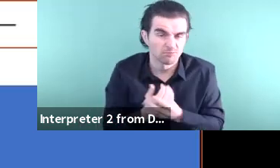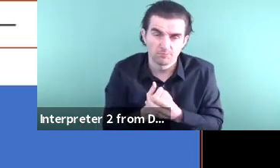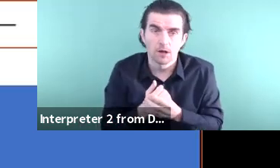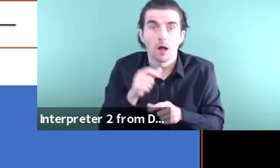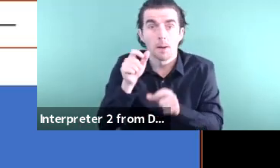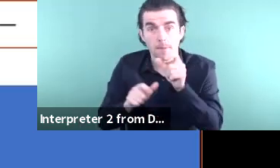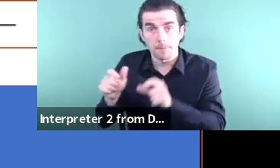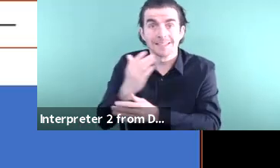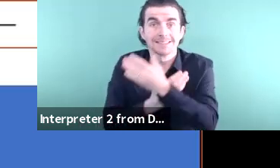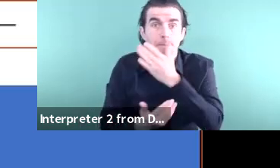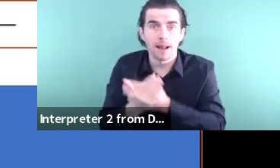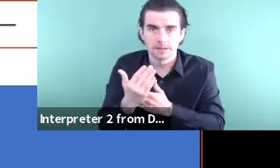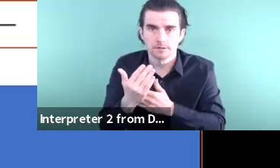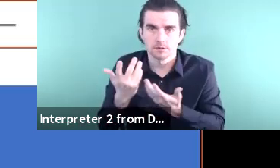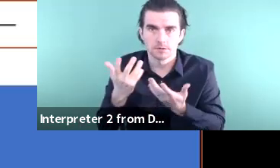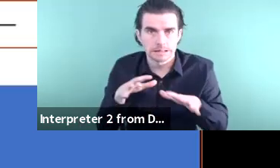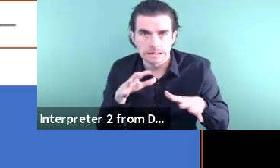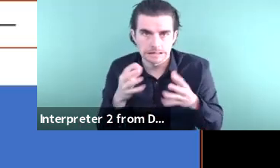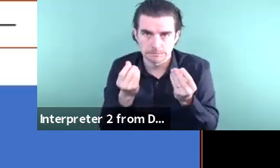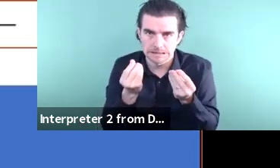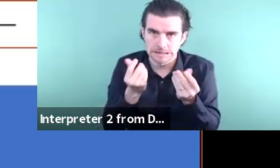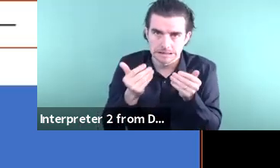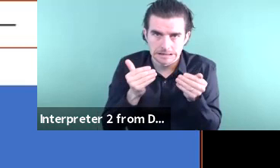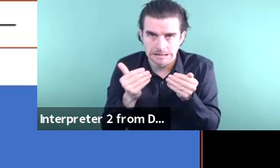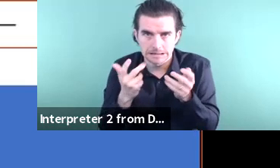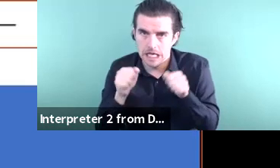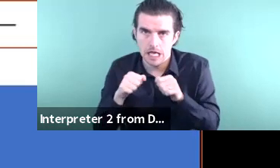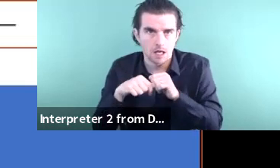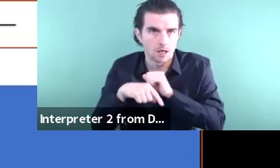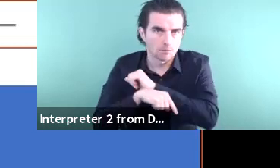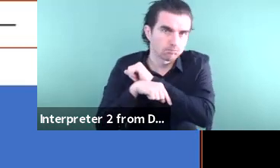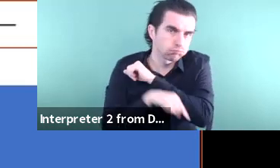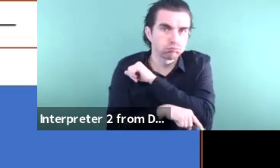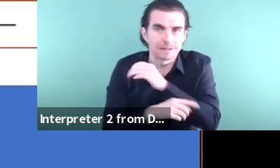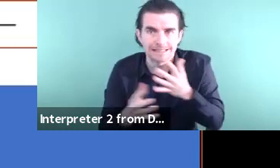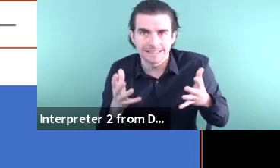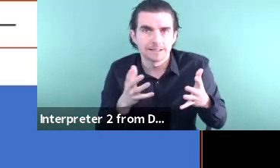but I have other costs, but I'm not entitled to get disability allowance and the old -age pension,